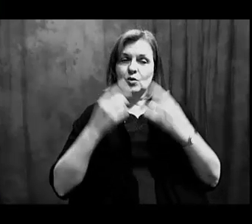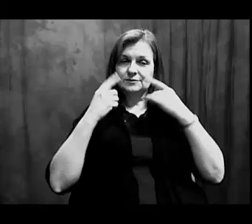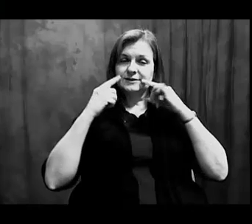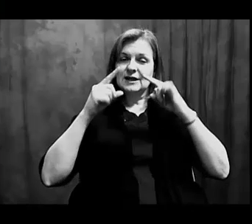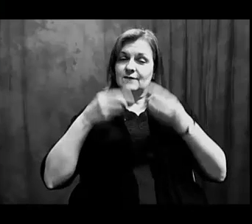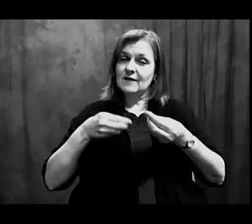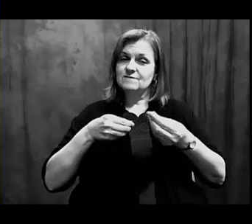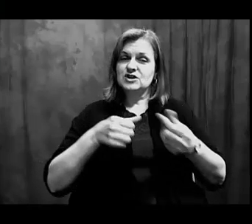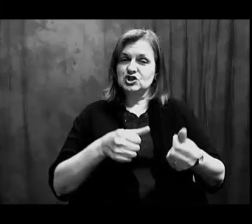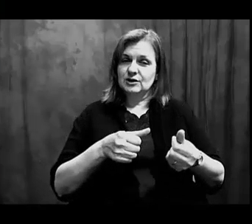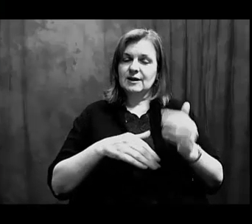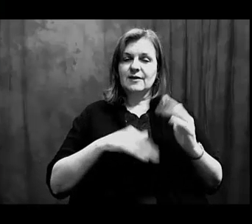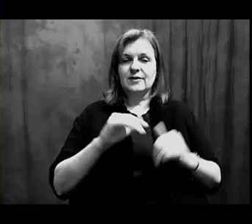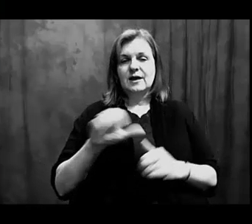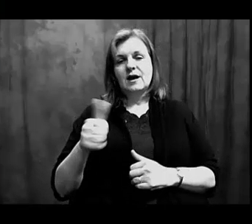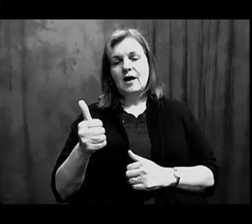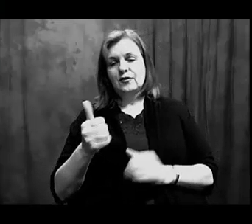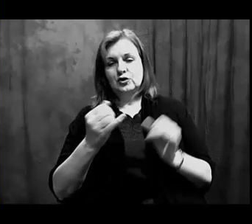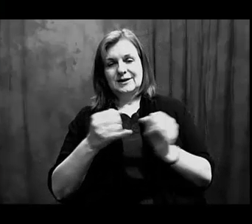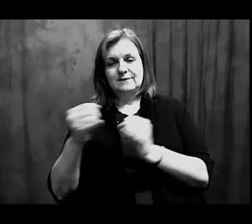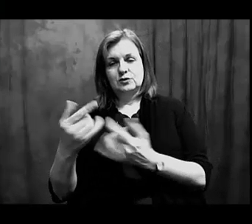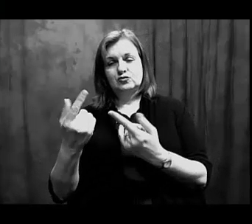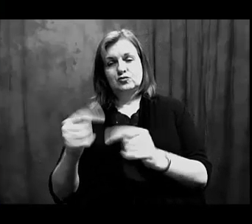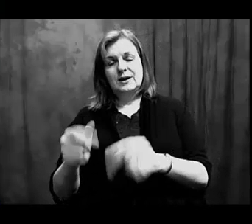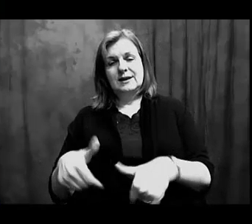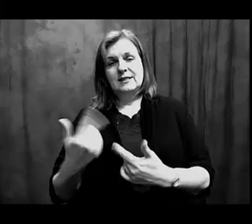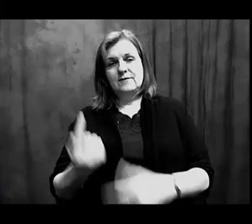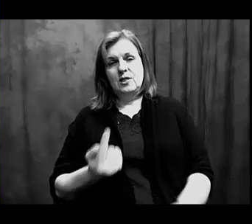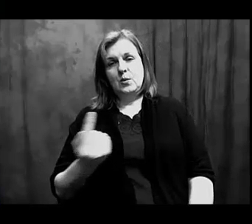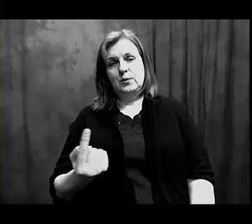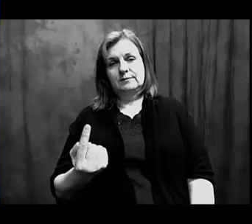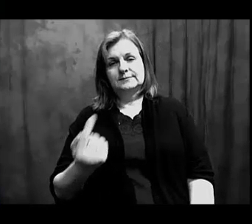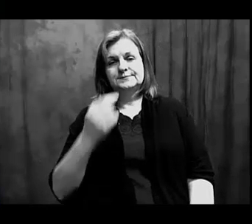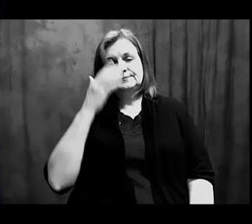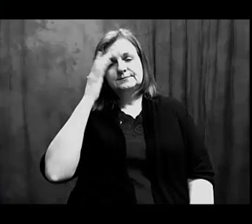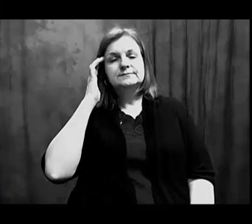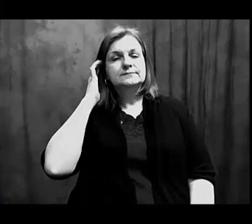than organisms that try to live or individuals that try to live on their own